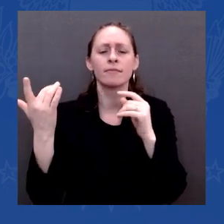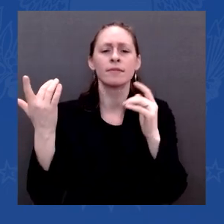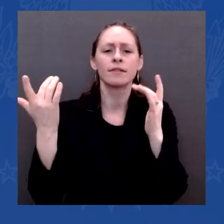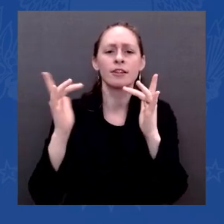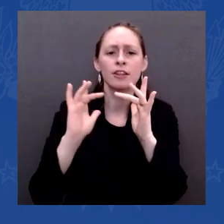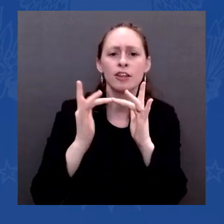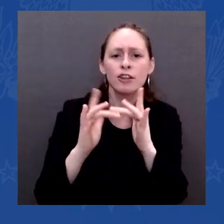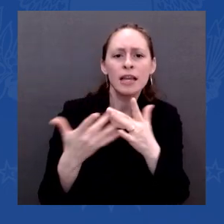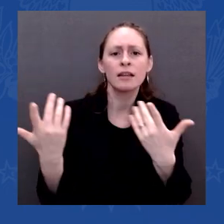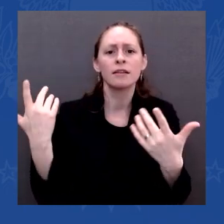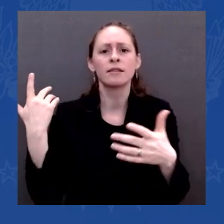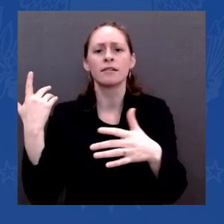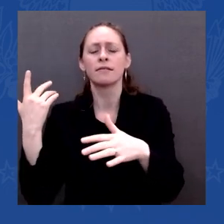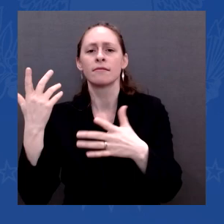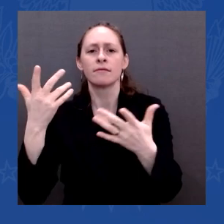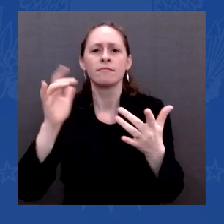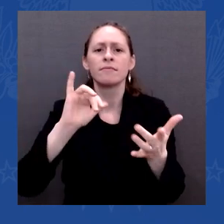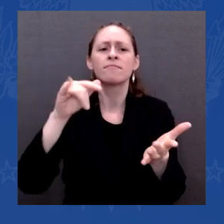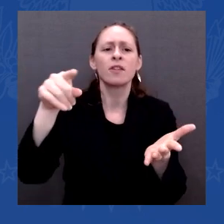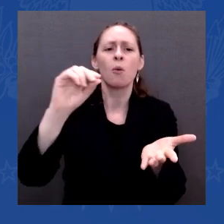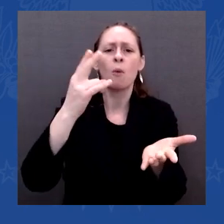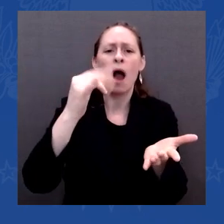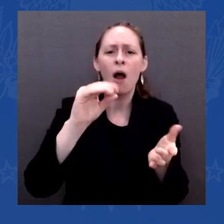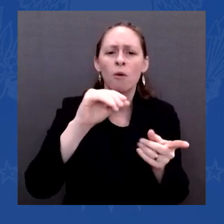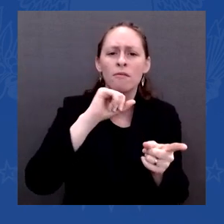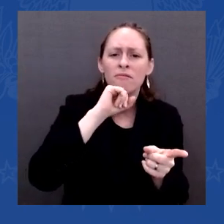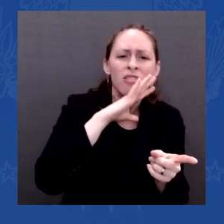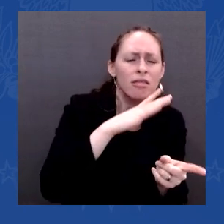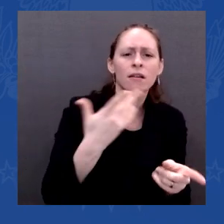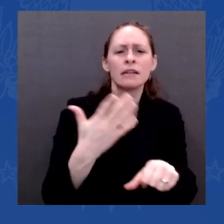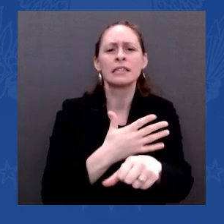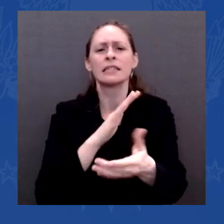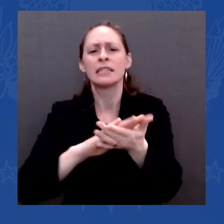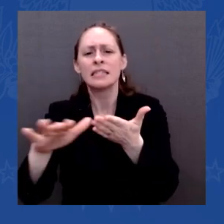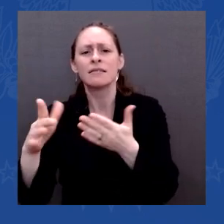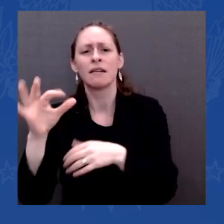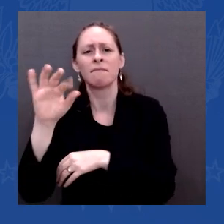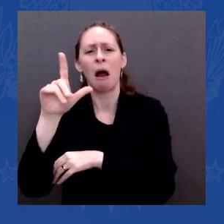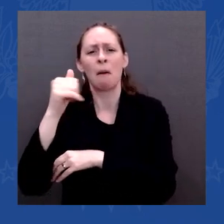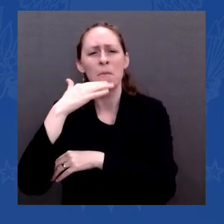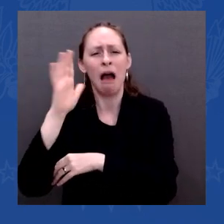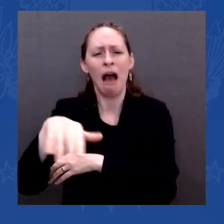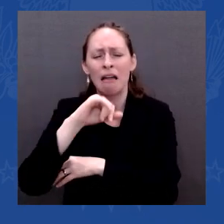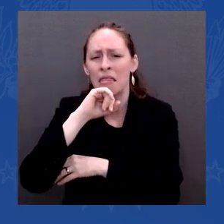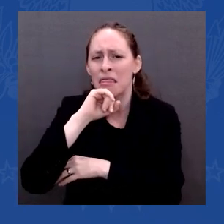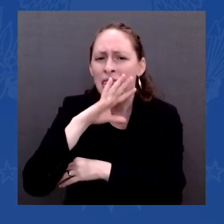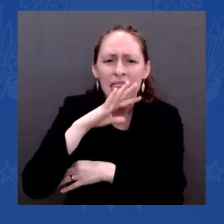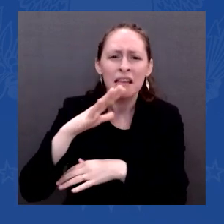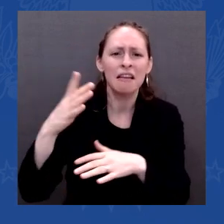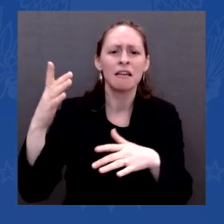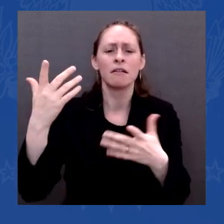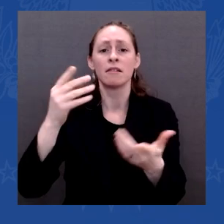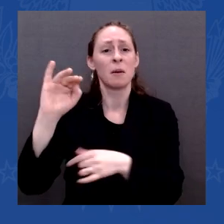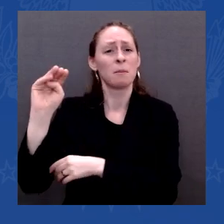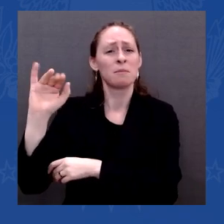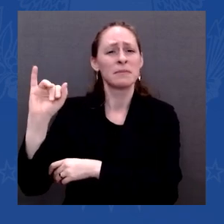polluted lakes in Michigan and dozens of other sites; a new program to cap and plug orphaned oil